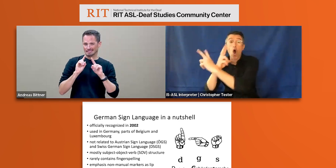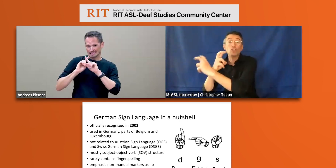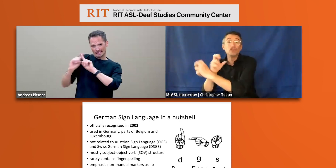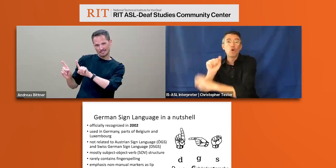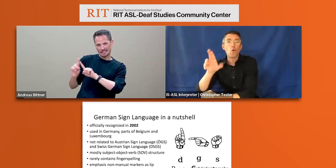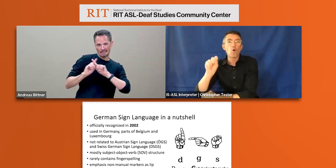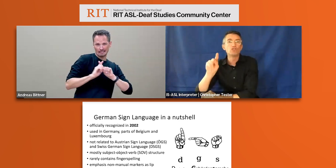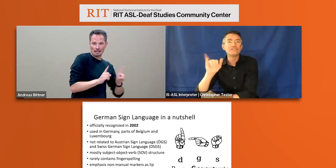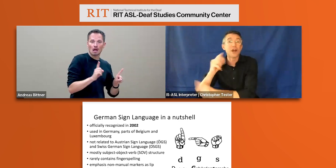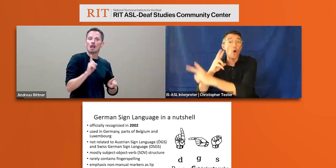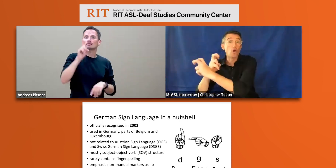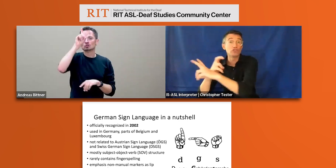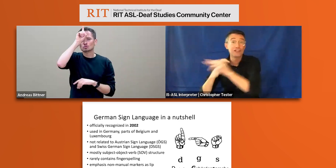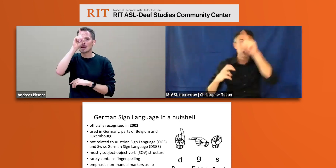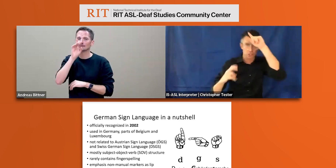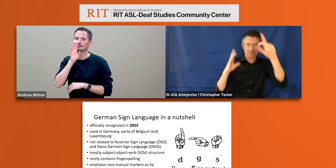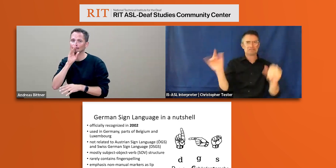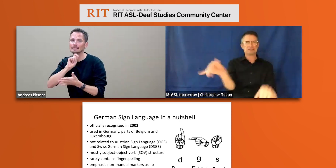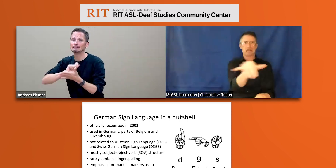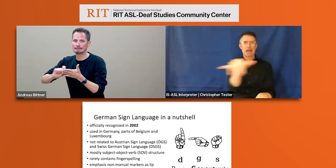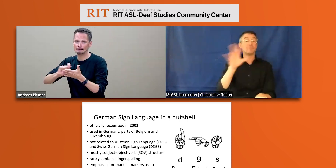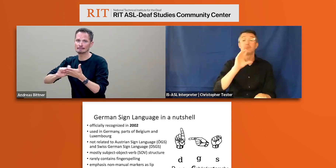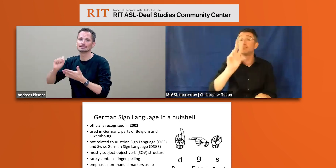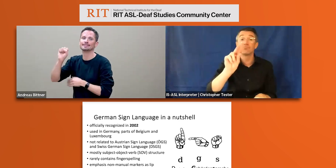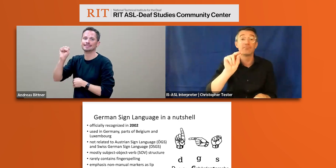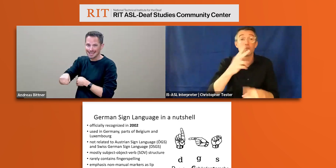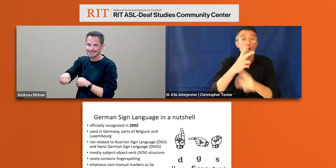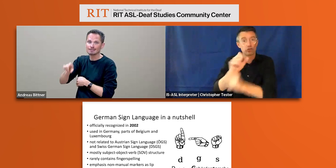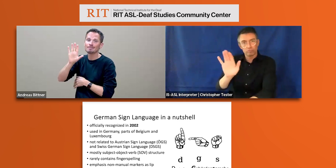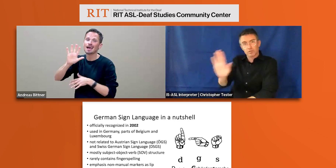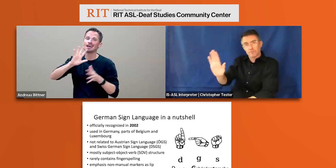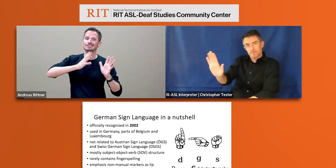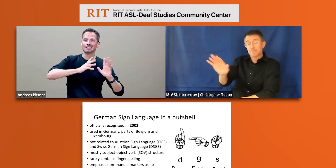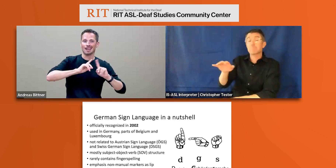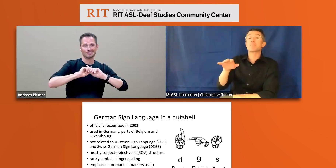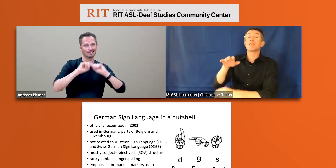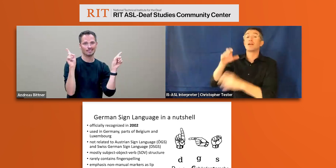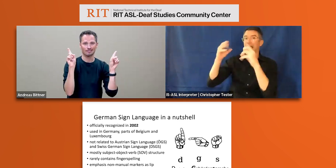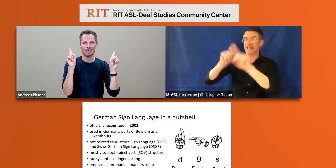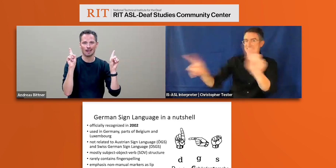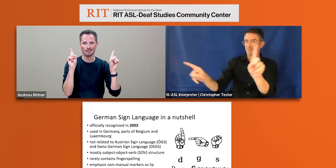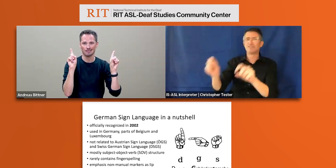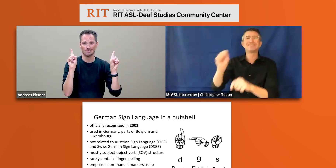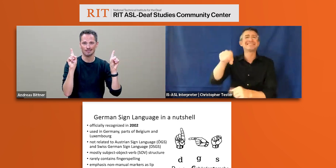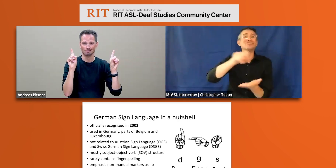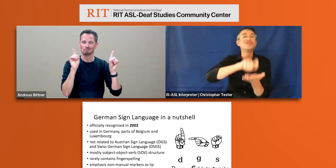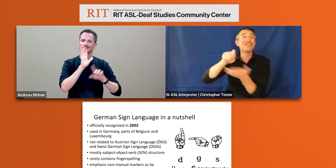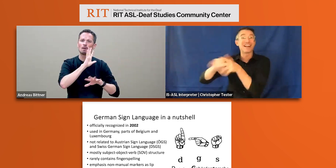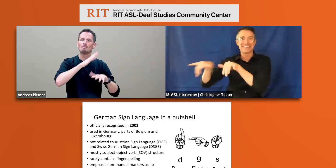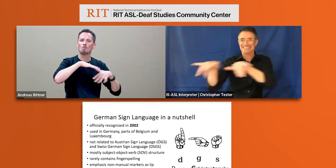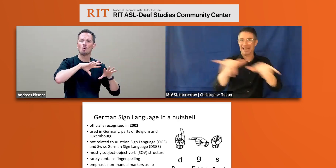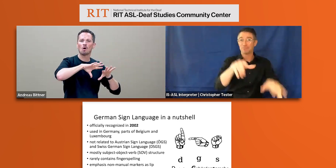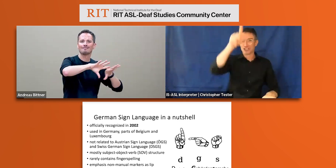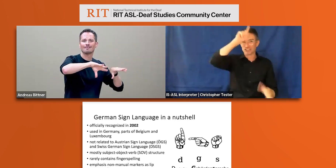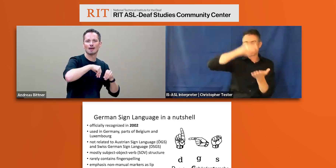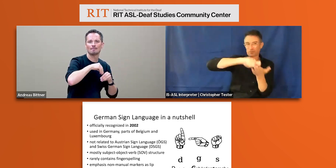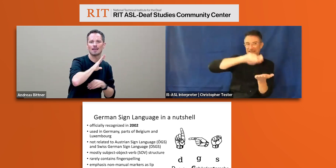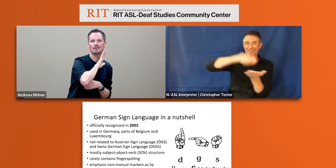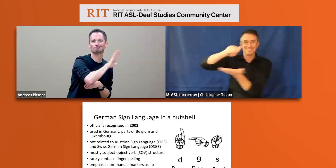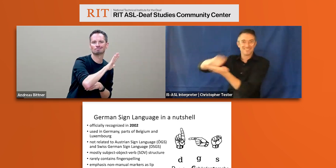People think that Austrian sign language is the same as German sign language, and that is an error. That is not true.